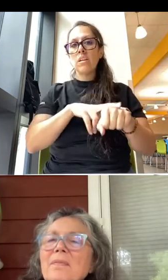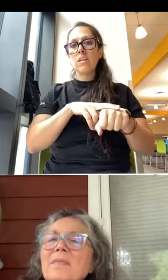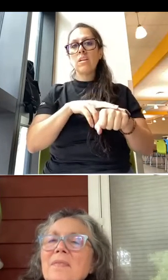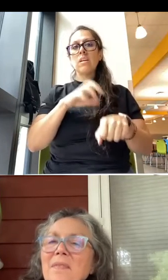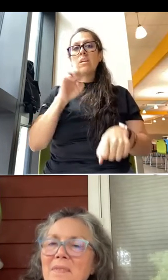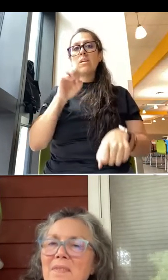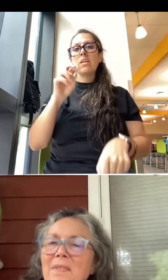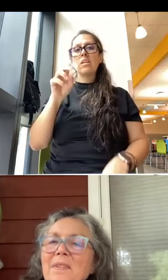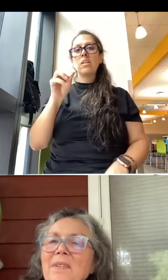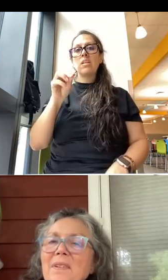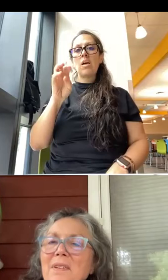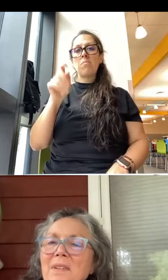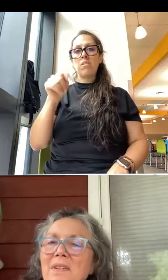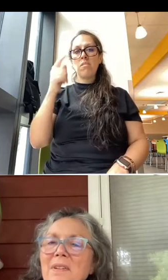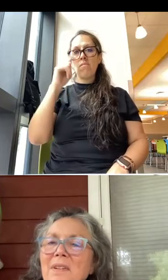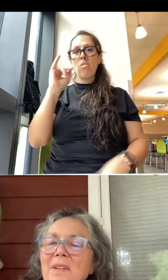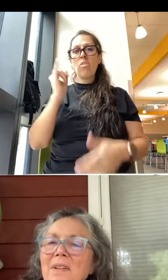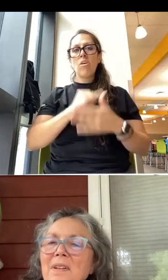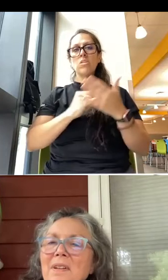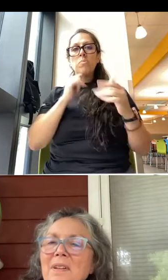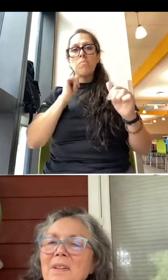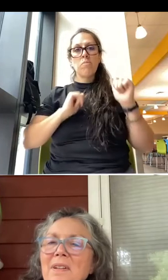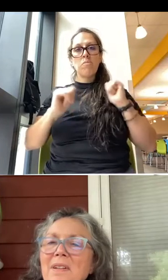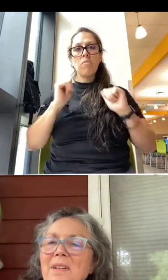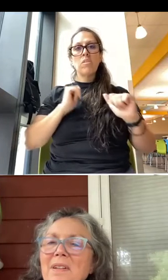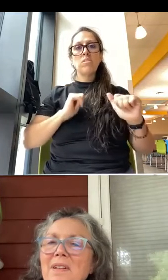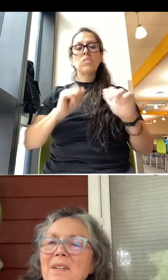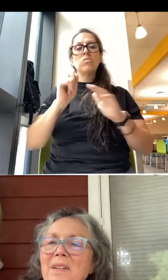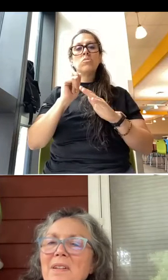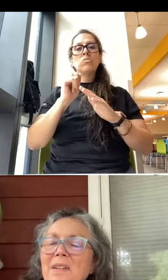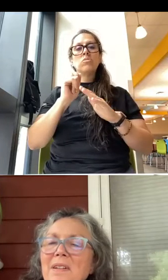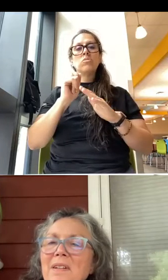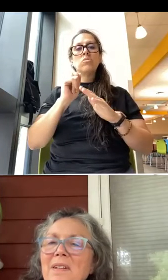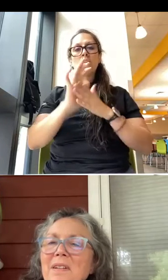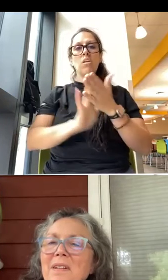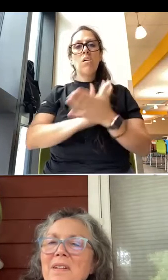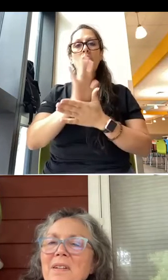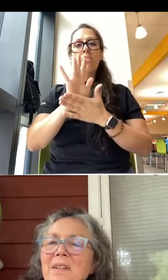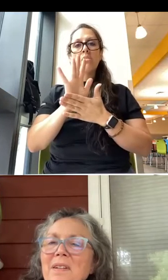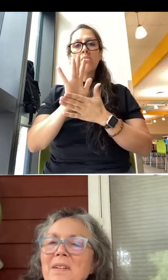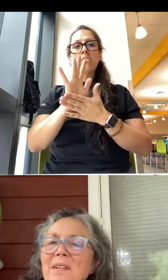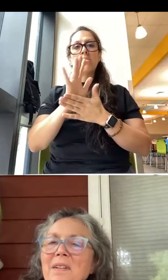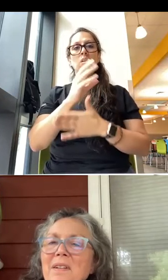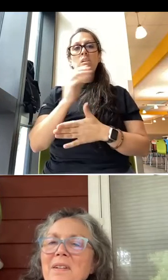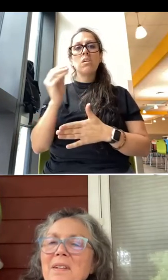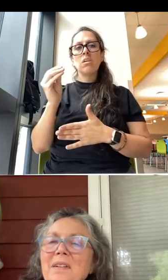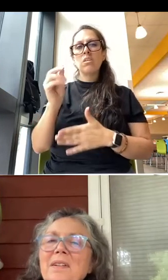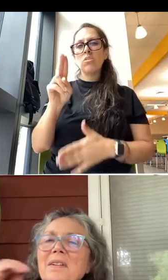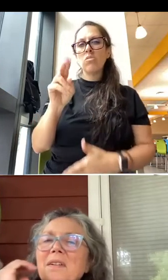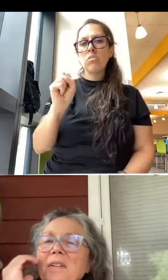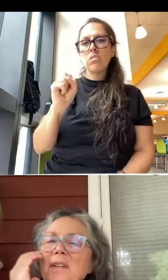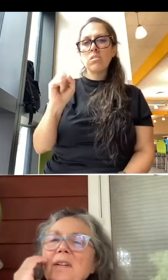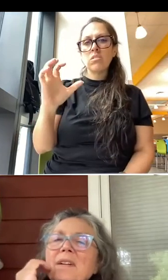and um, it's gonna be performed at Scripps College and the U.S.C. museum in